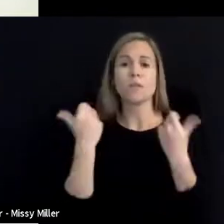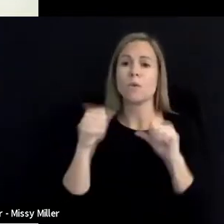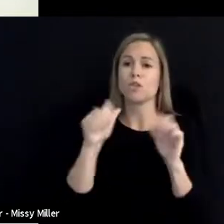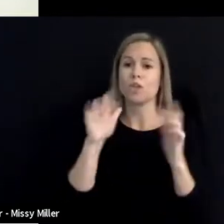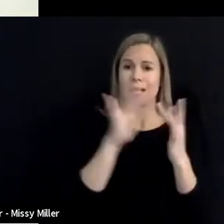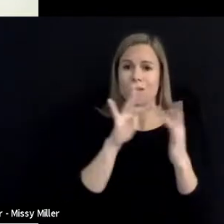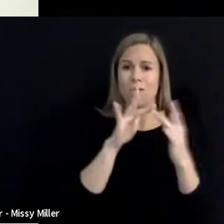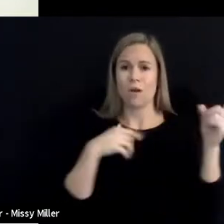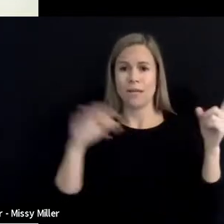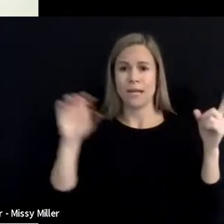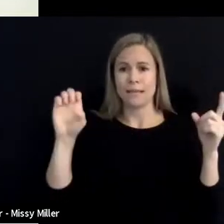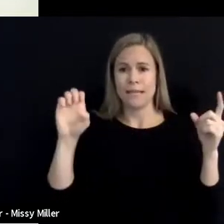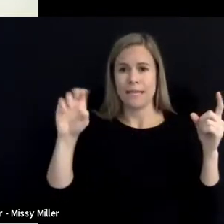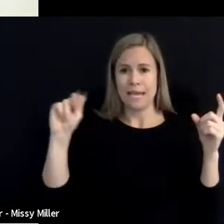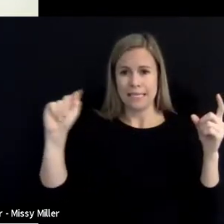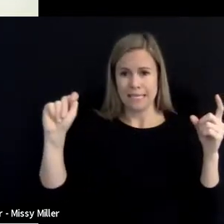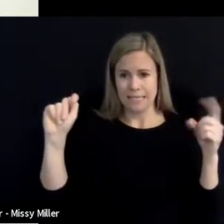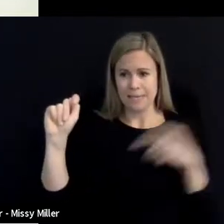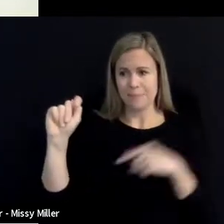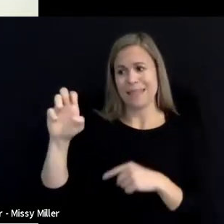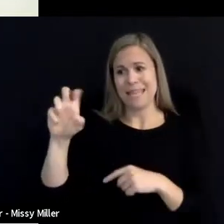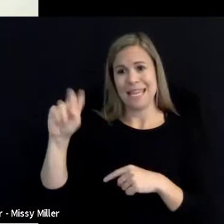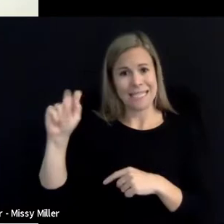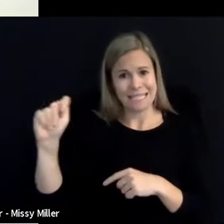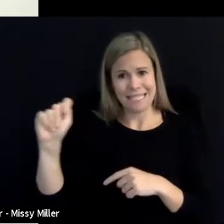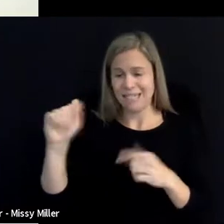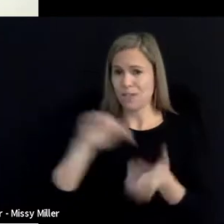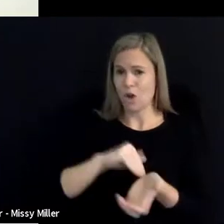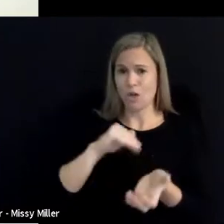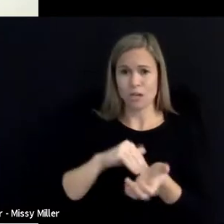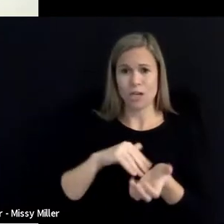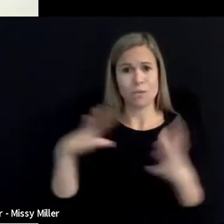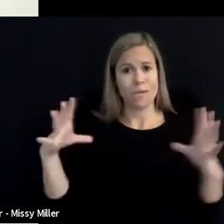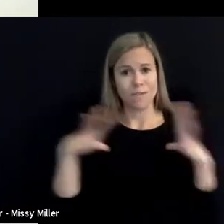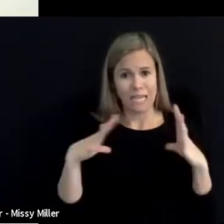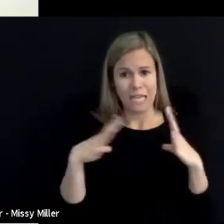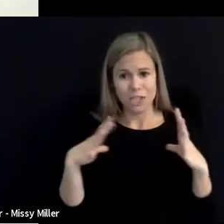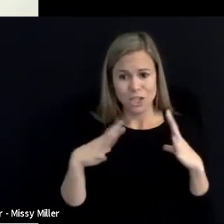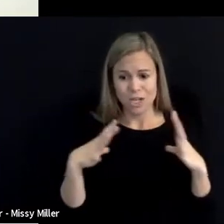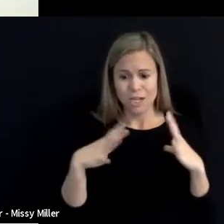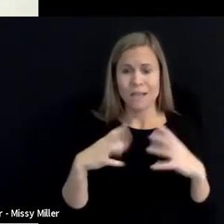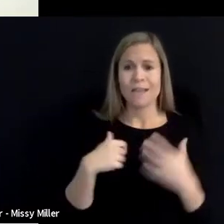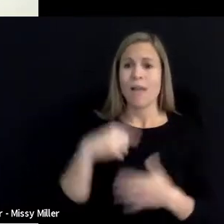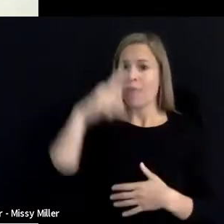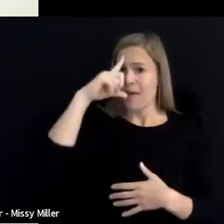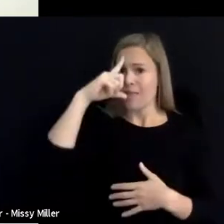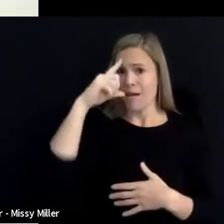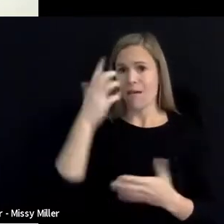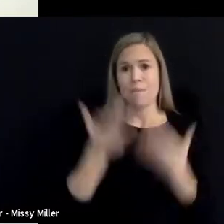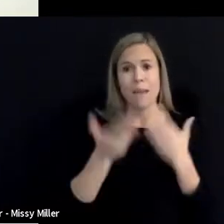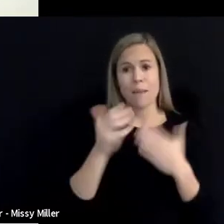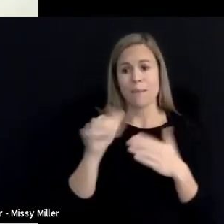he was on vacation. And the substitute ENT said, "Well, after the new year, I can schedule something,"